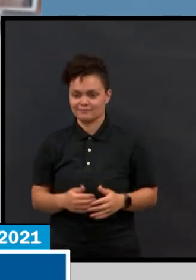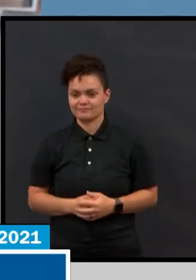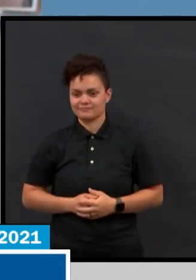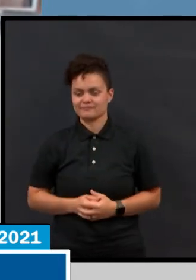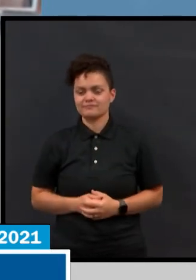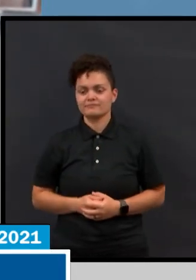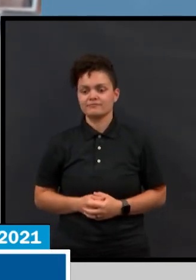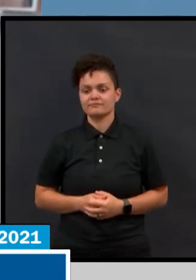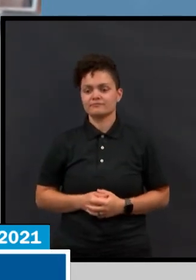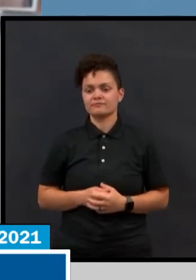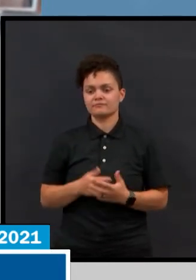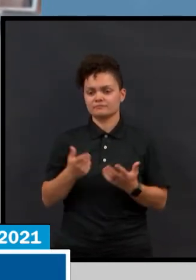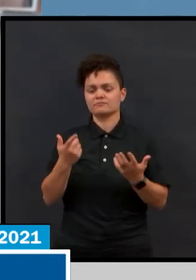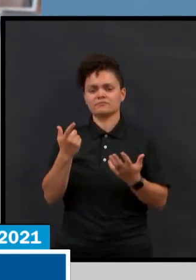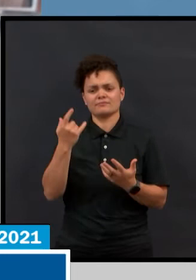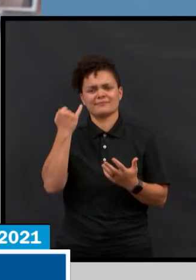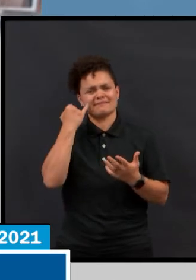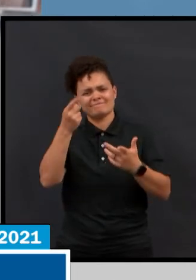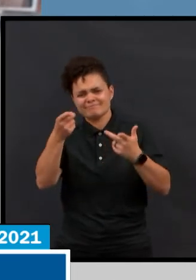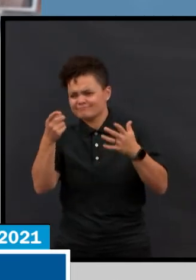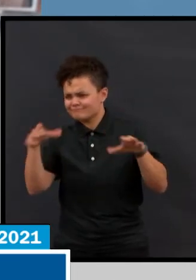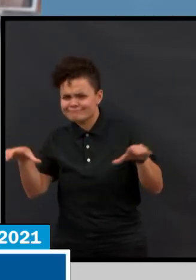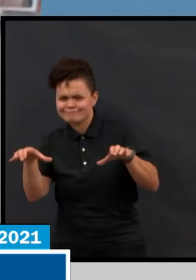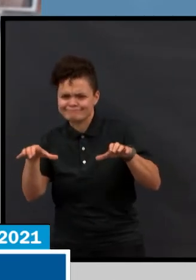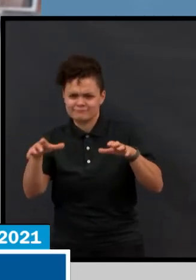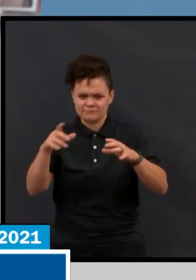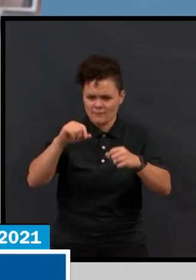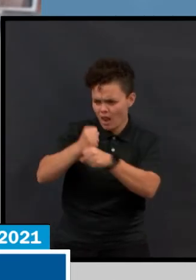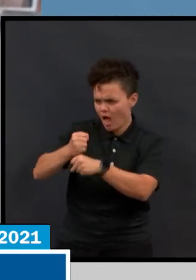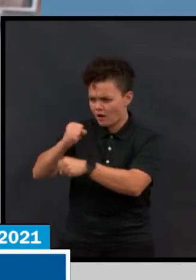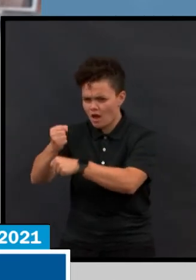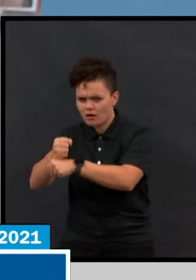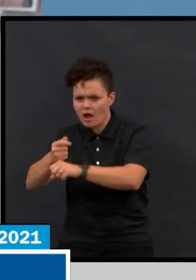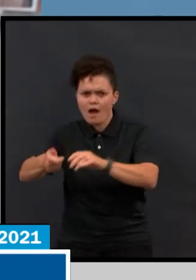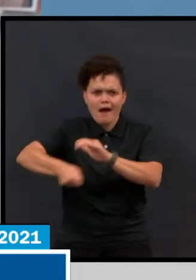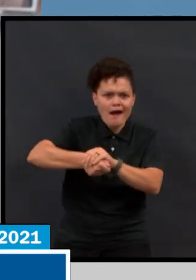their diligence um keep things locked up keep things safe that would help us out